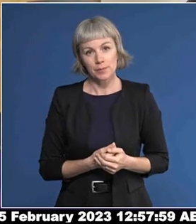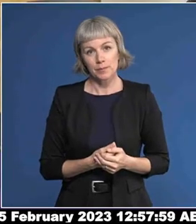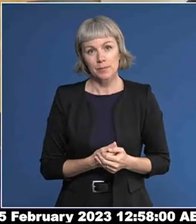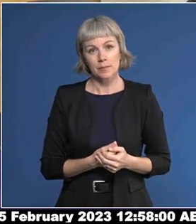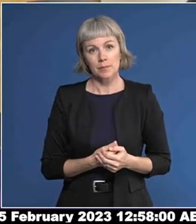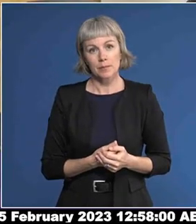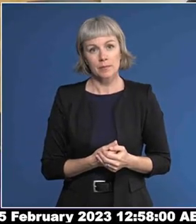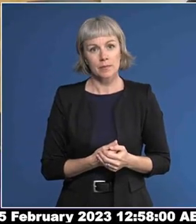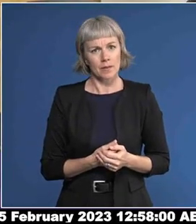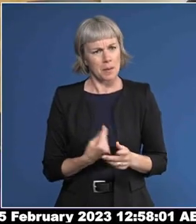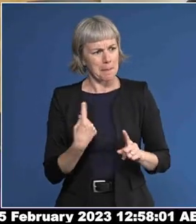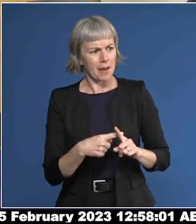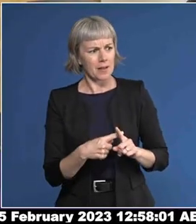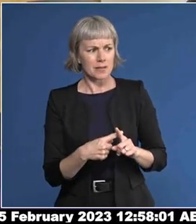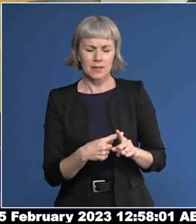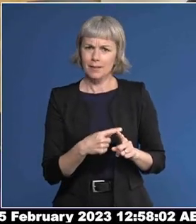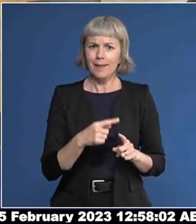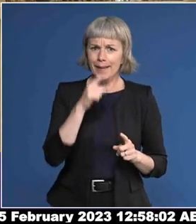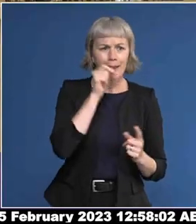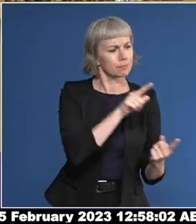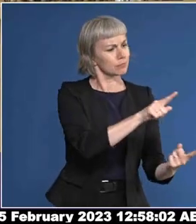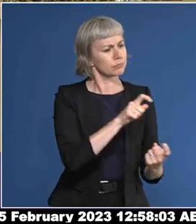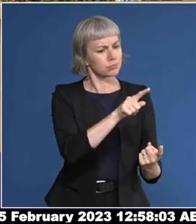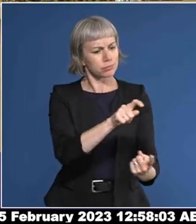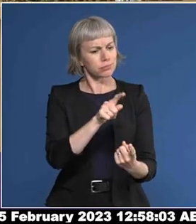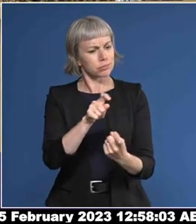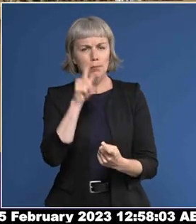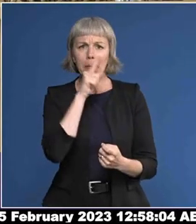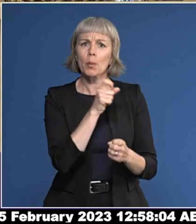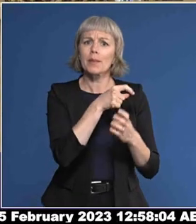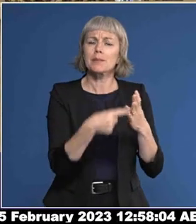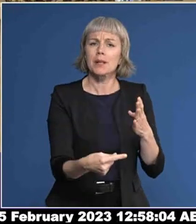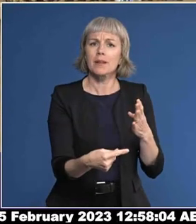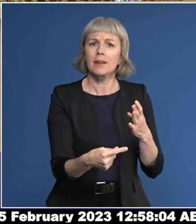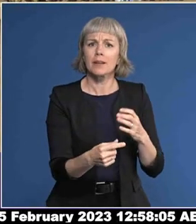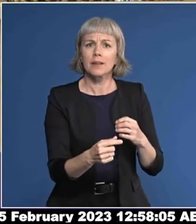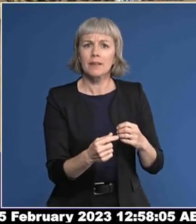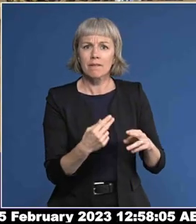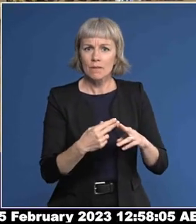people with disability in our workforce or in our governance structures. There's no impediments there, in my mind.